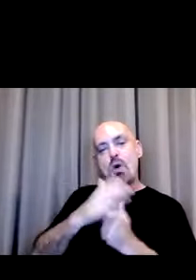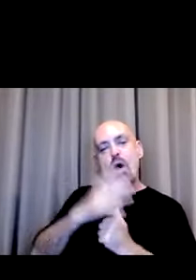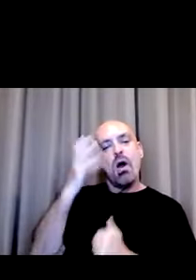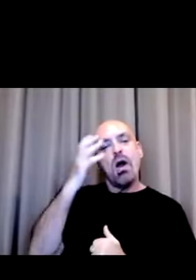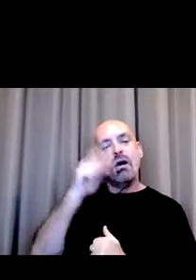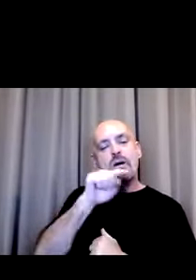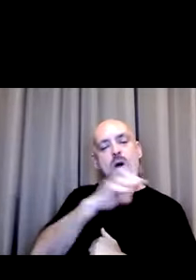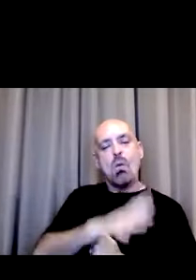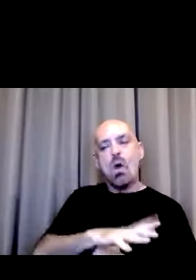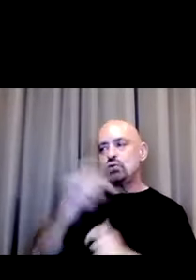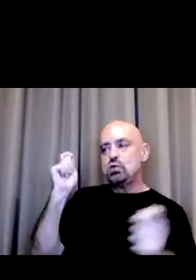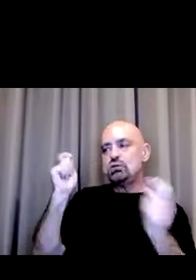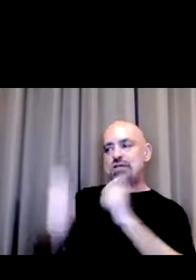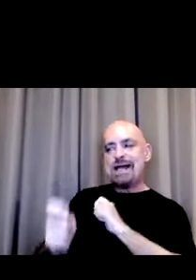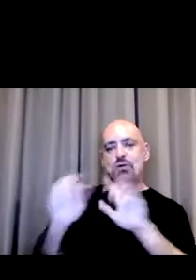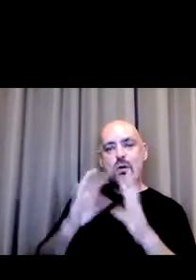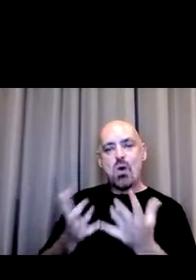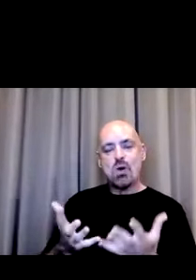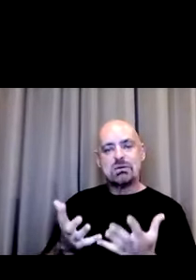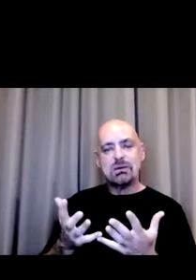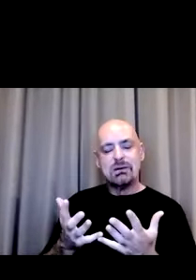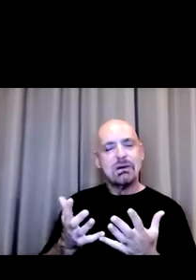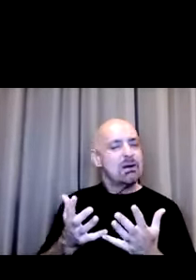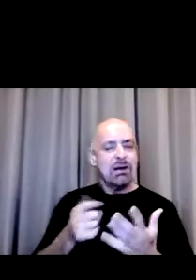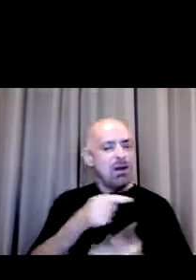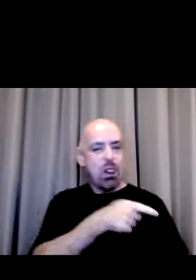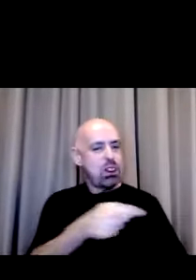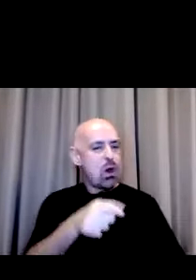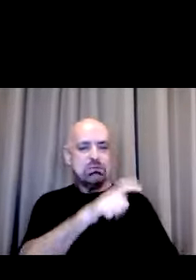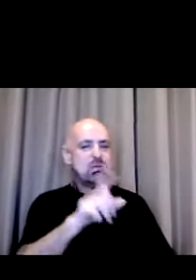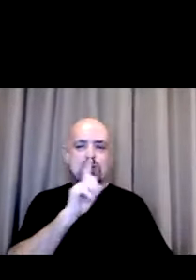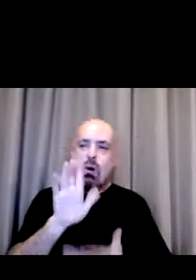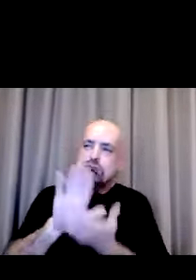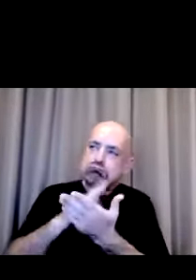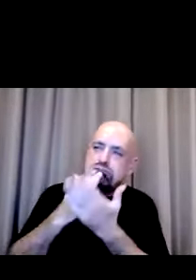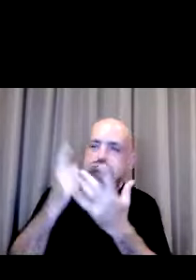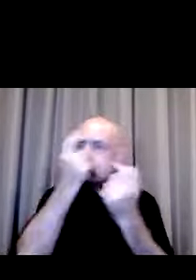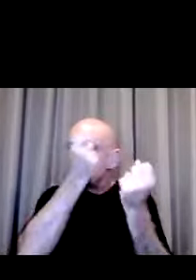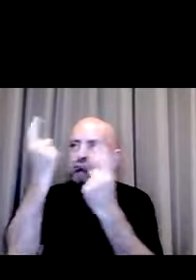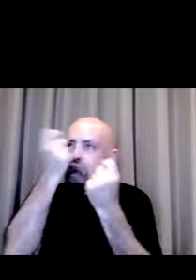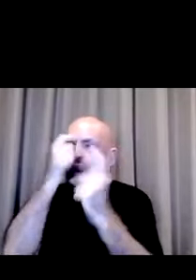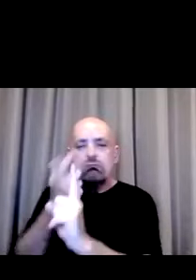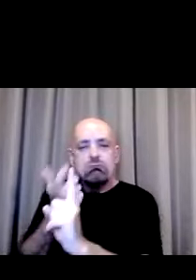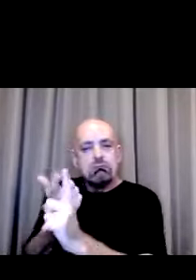styles and so on. The human life is only relevant in